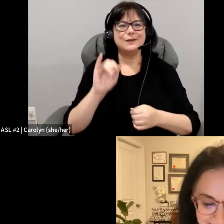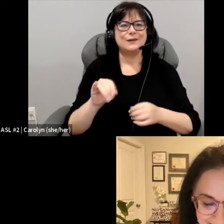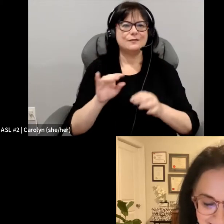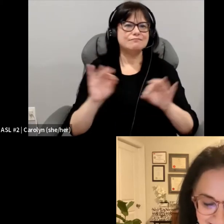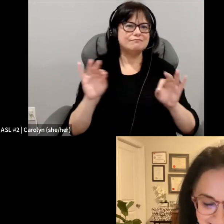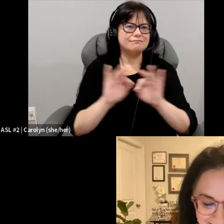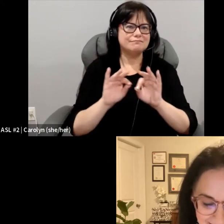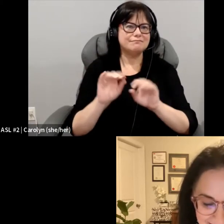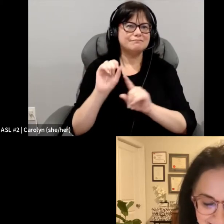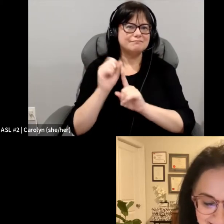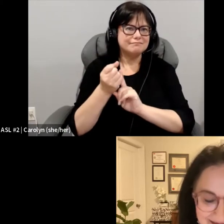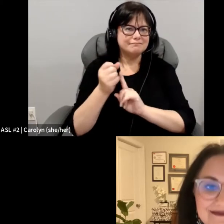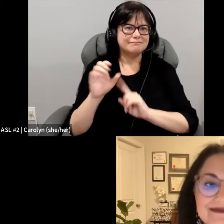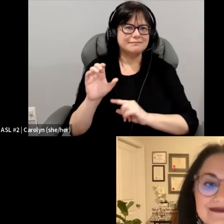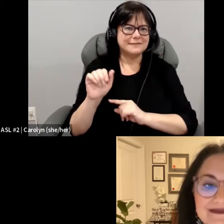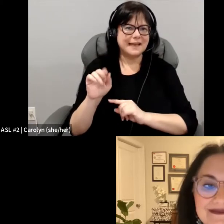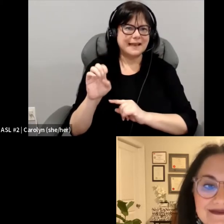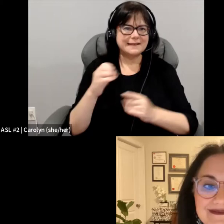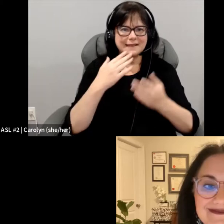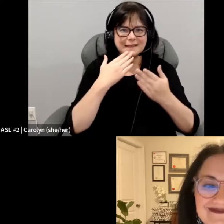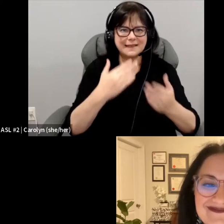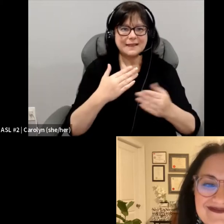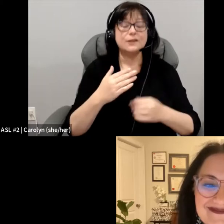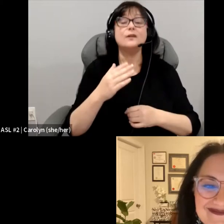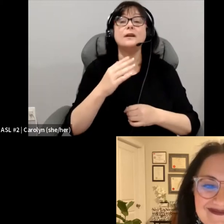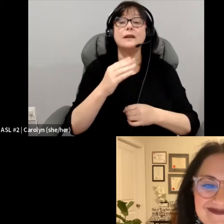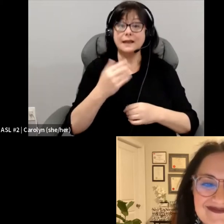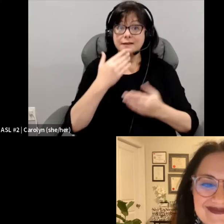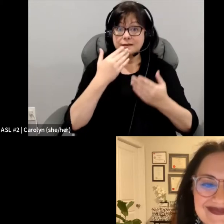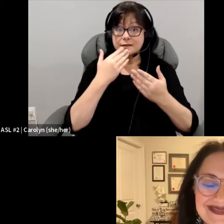THANK YOU FOR TAKING US THROUGH THE CLARK CASE.